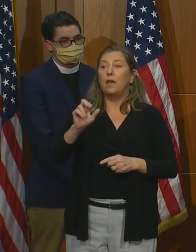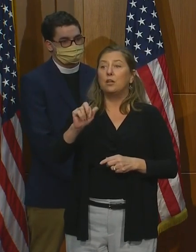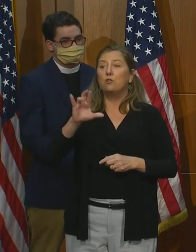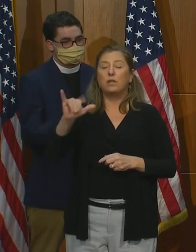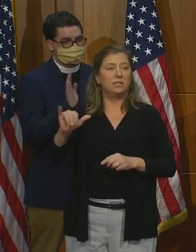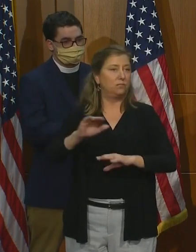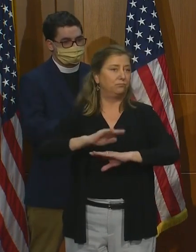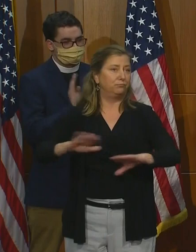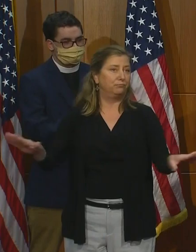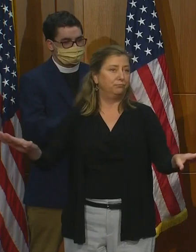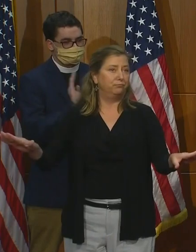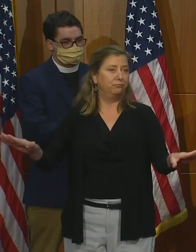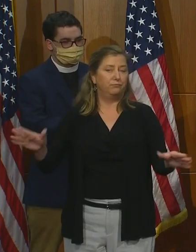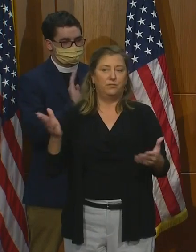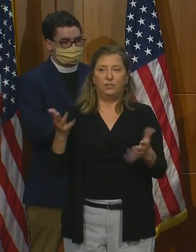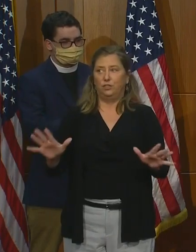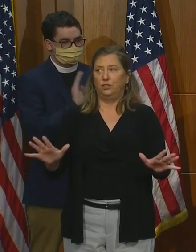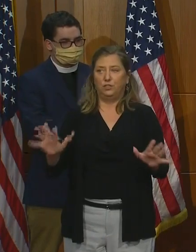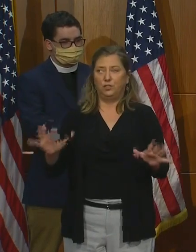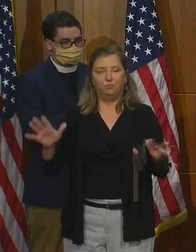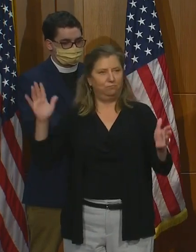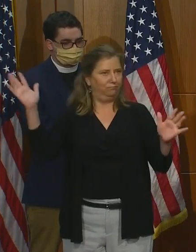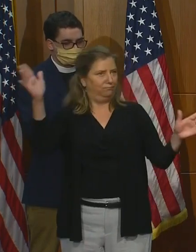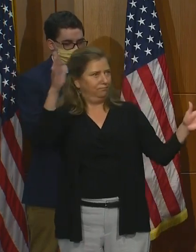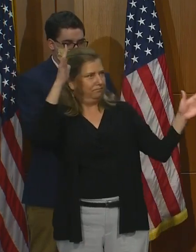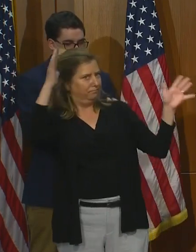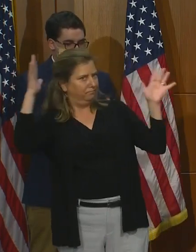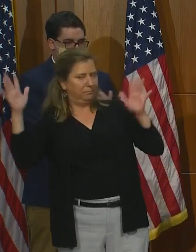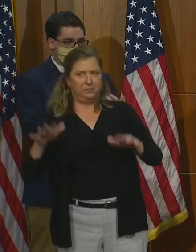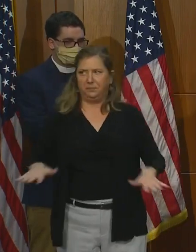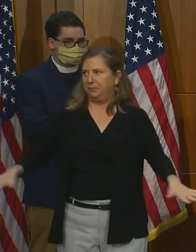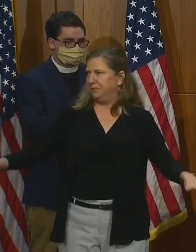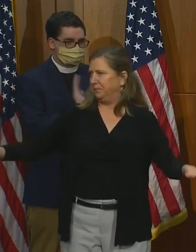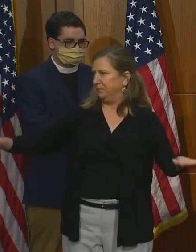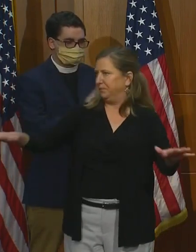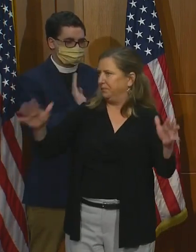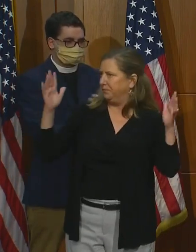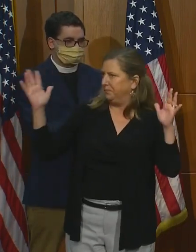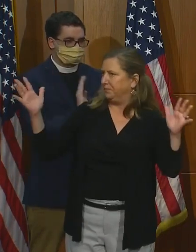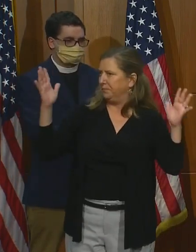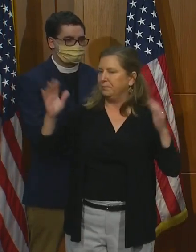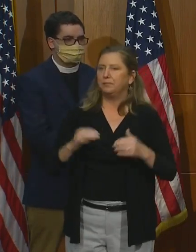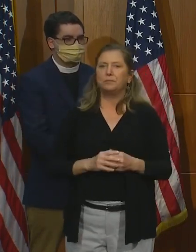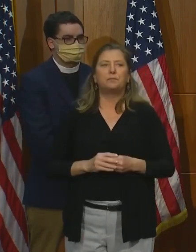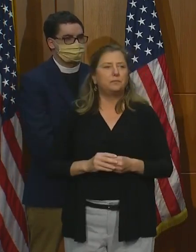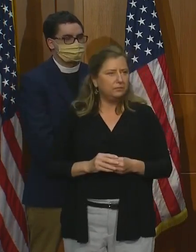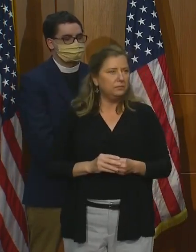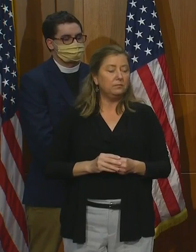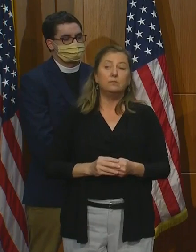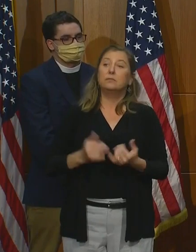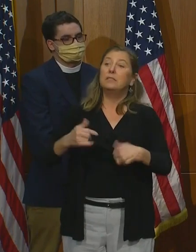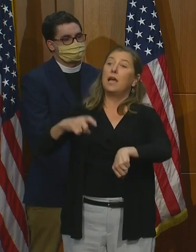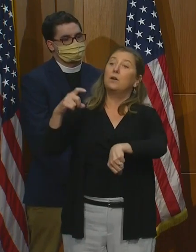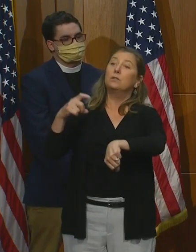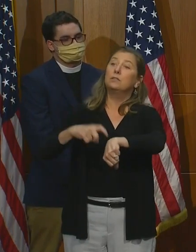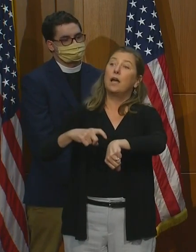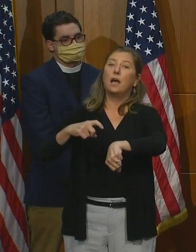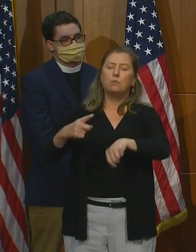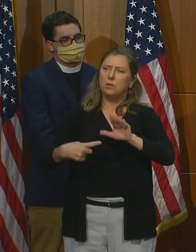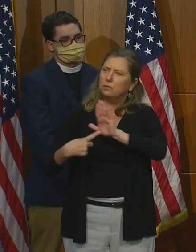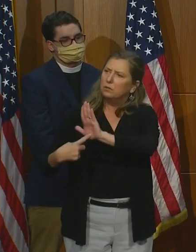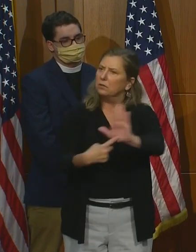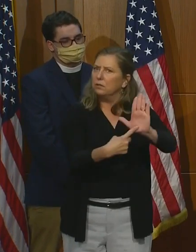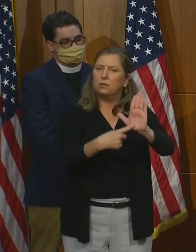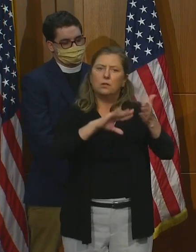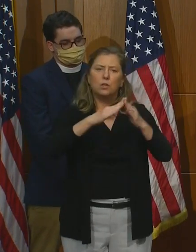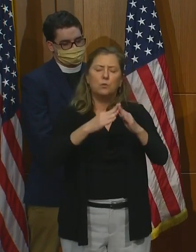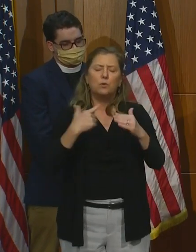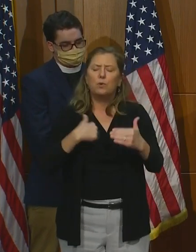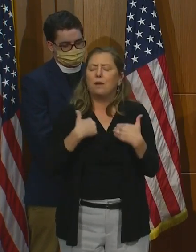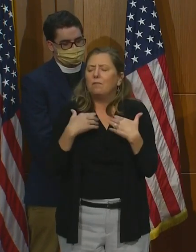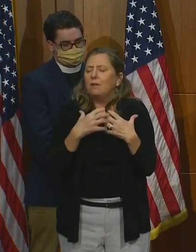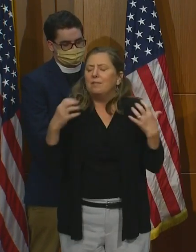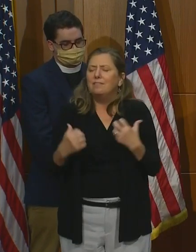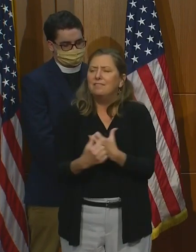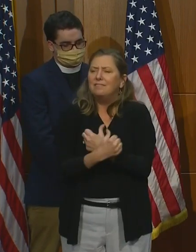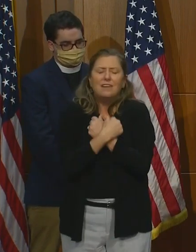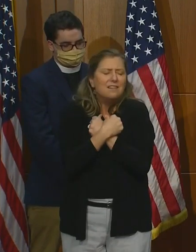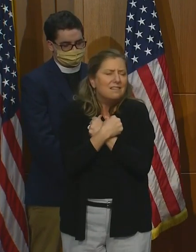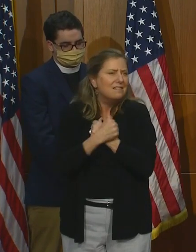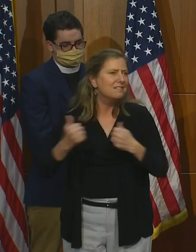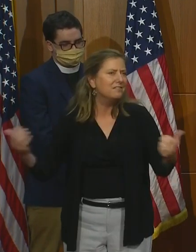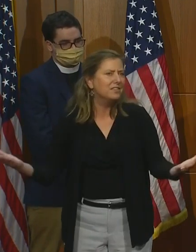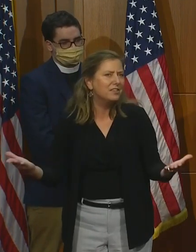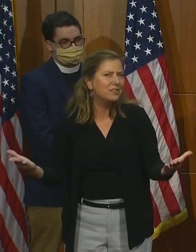CONFEDERACY. IT IS TIME TO SHOW